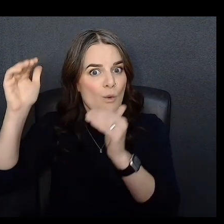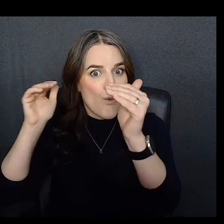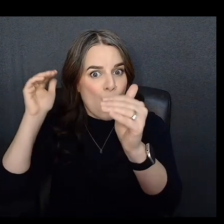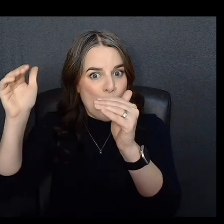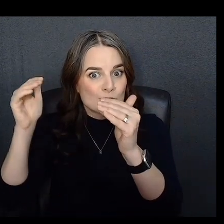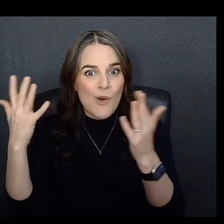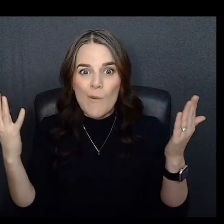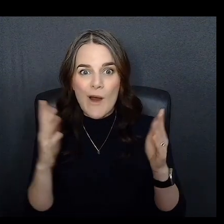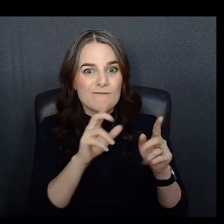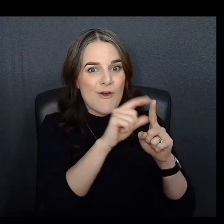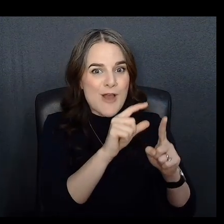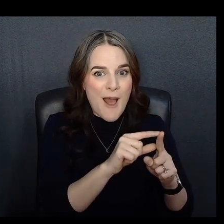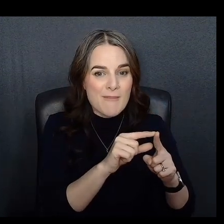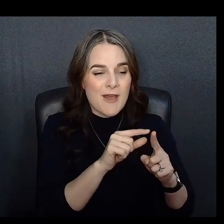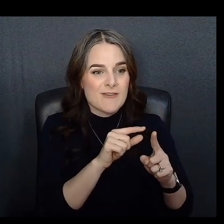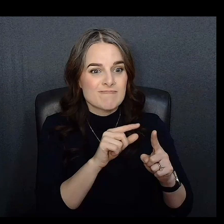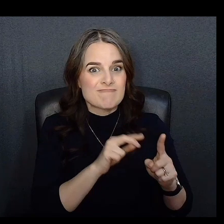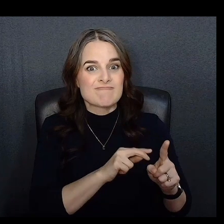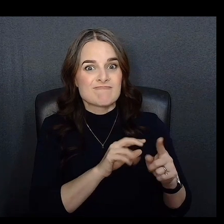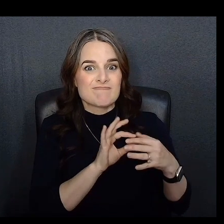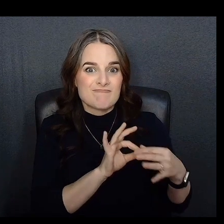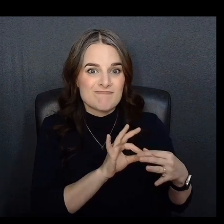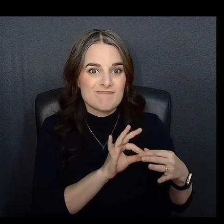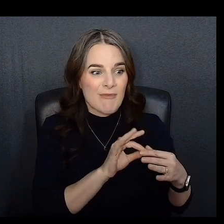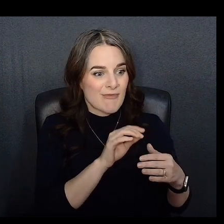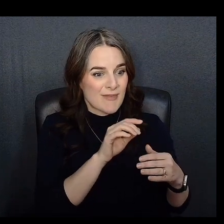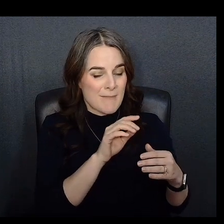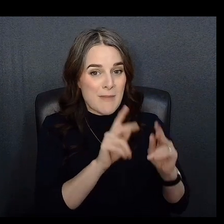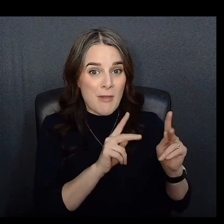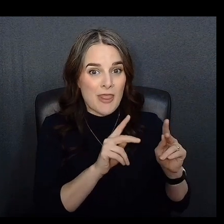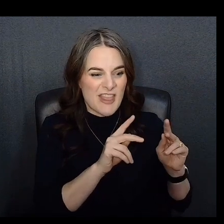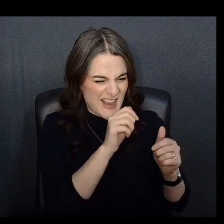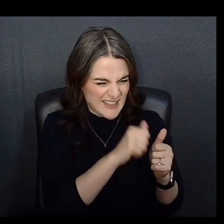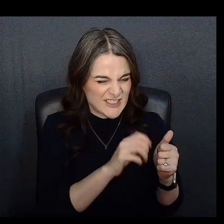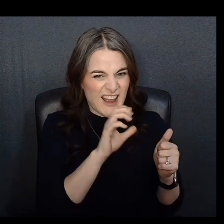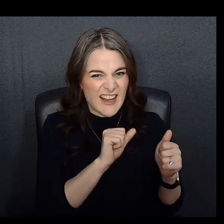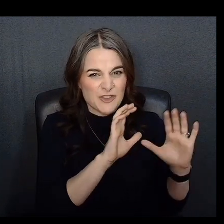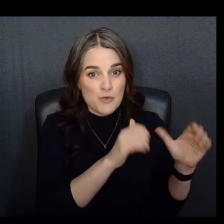be relevant for individuals within that age group. This is just suggestions.